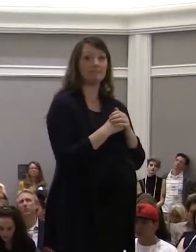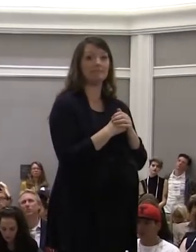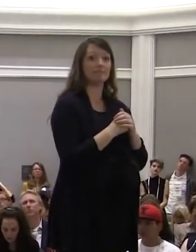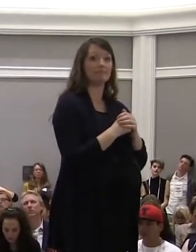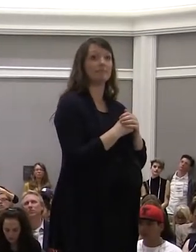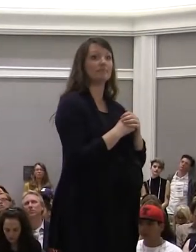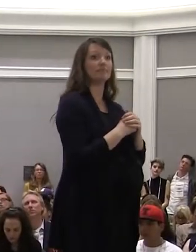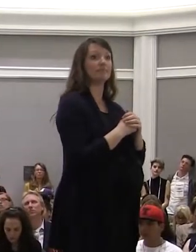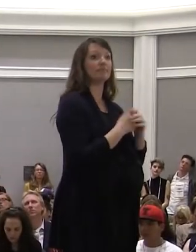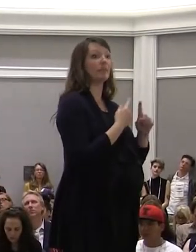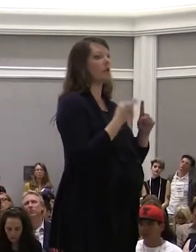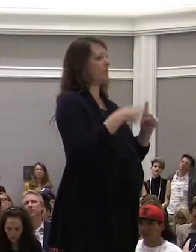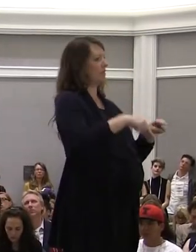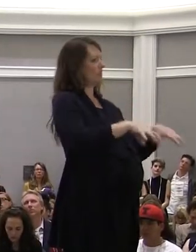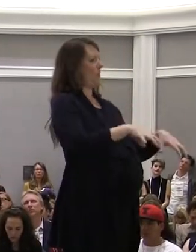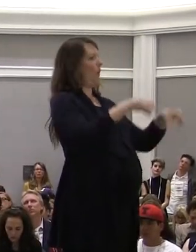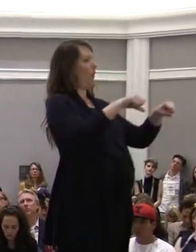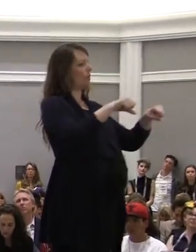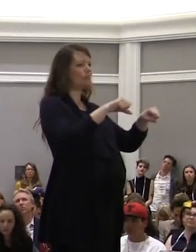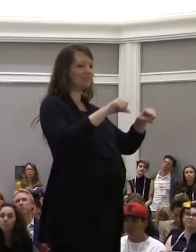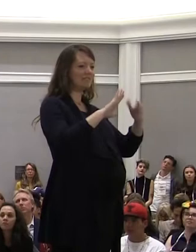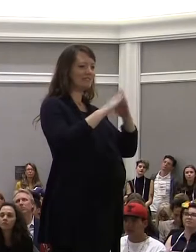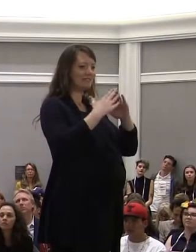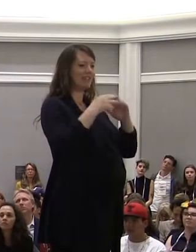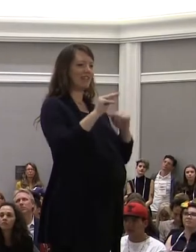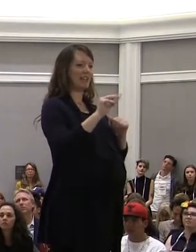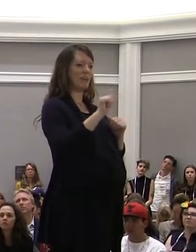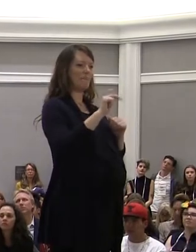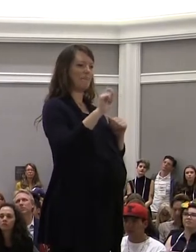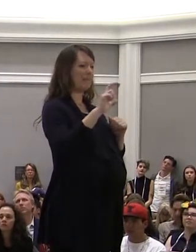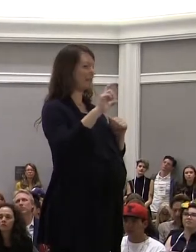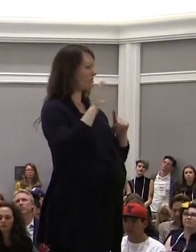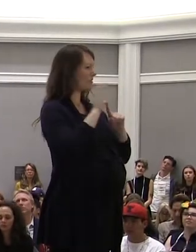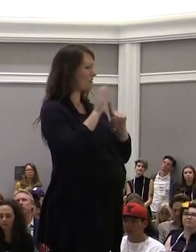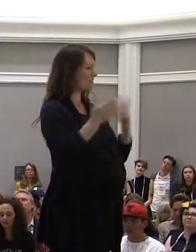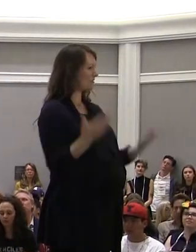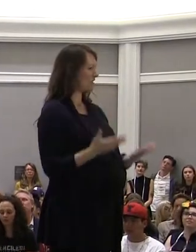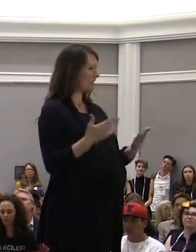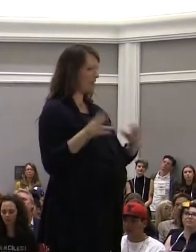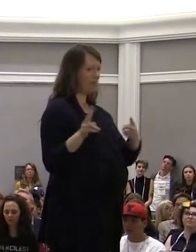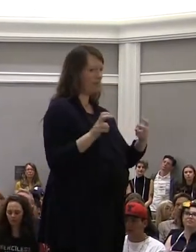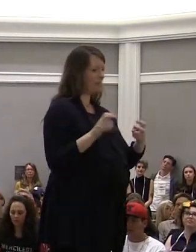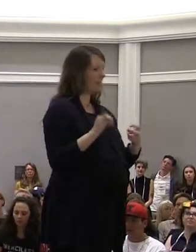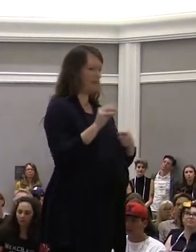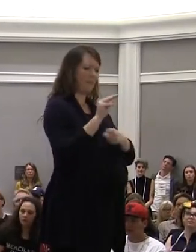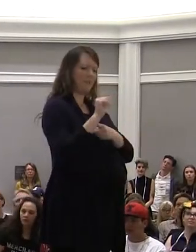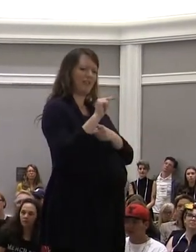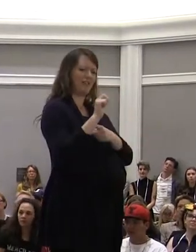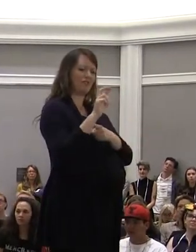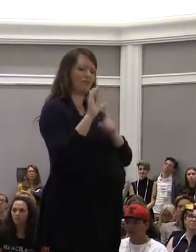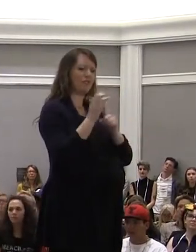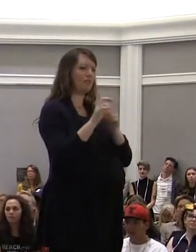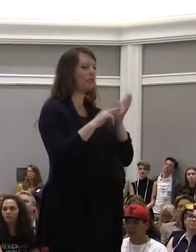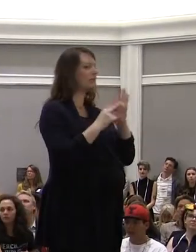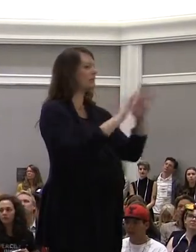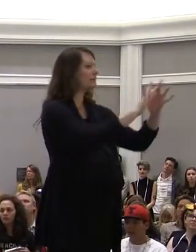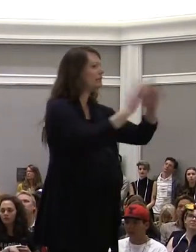from our host city of Portland and the maker culture here. Maker culture being sort of a network of artisans and hackers,